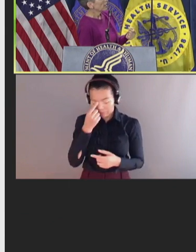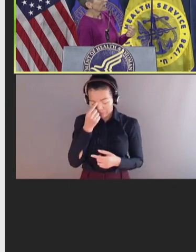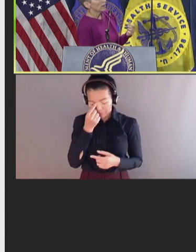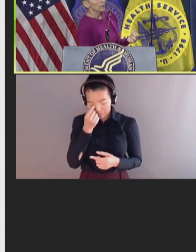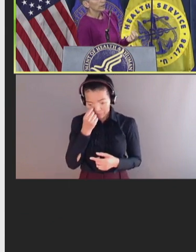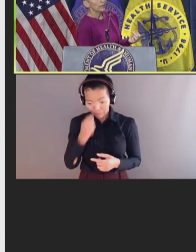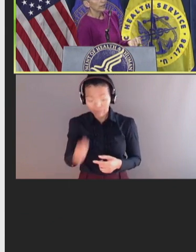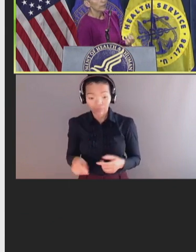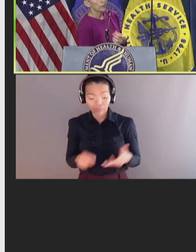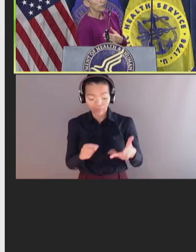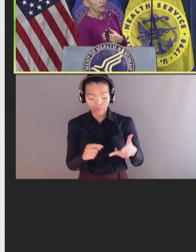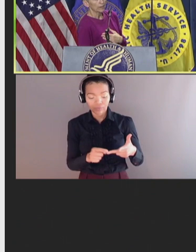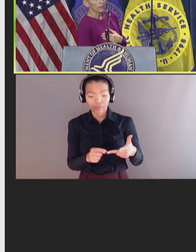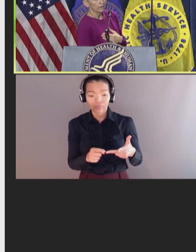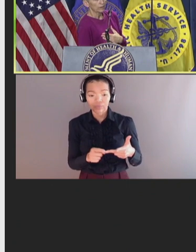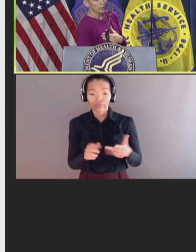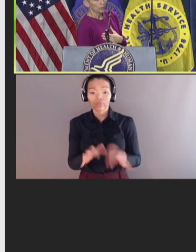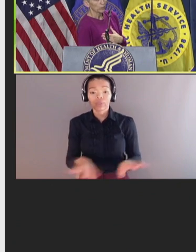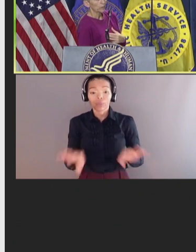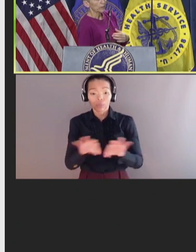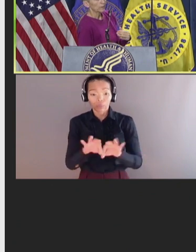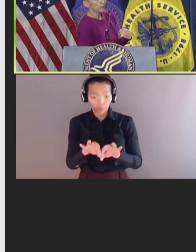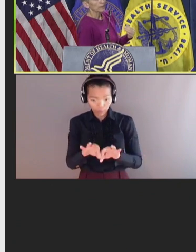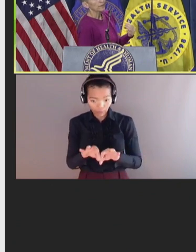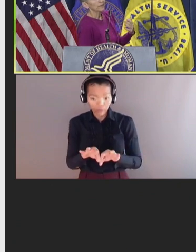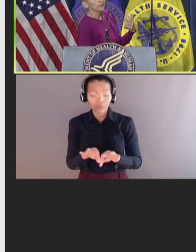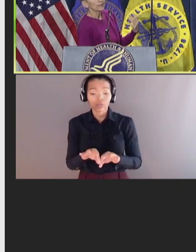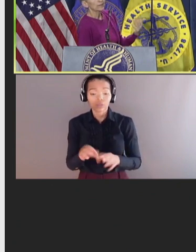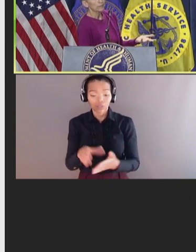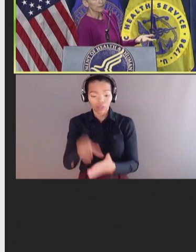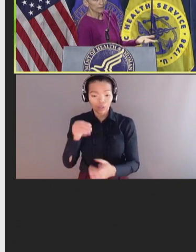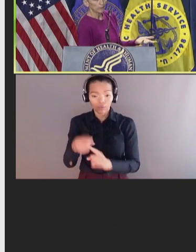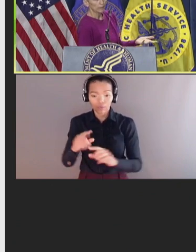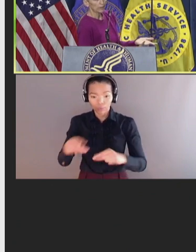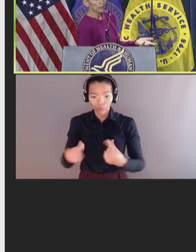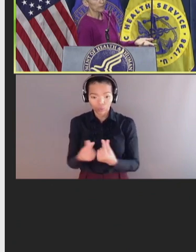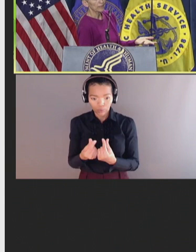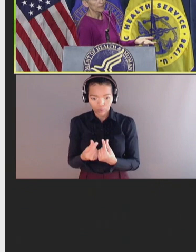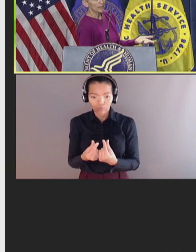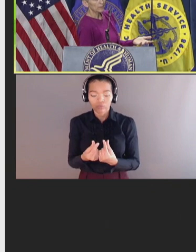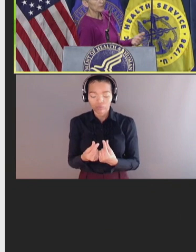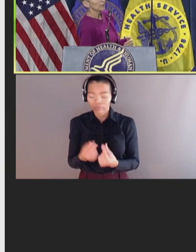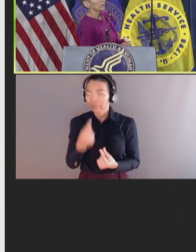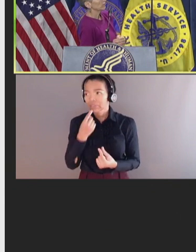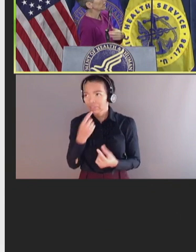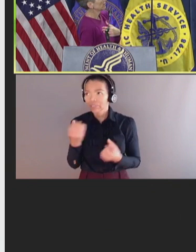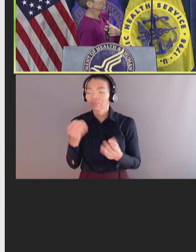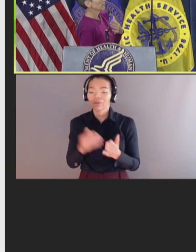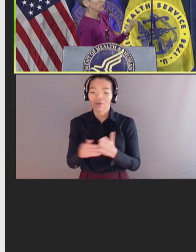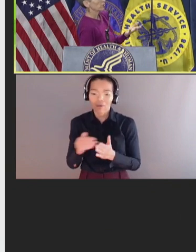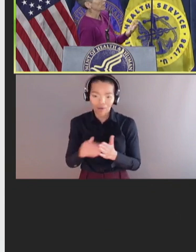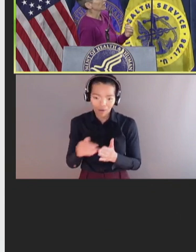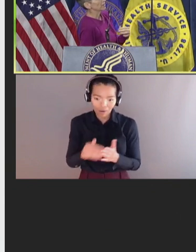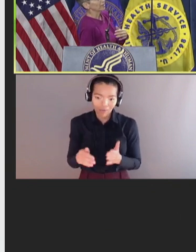Another key important thing from the group is -- and this is a sentiment that has been uttered many times, not just recently, really,